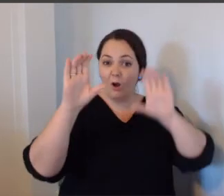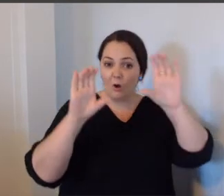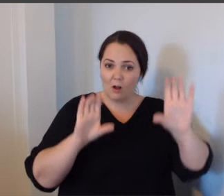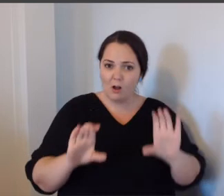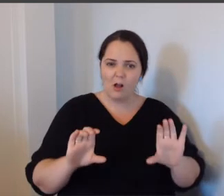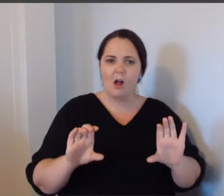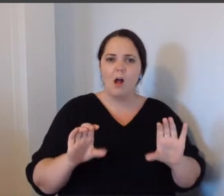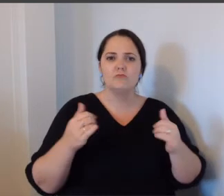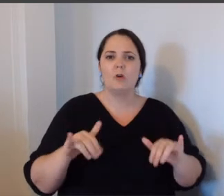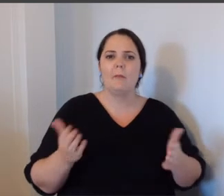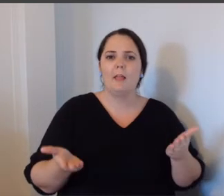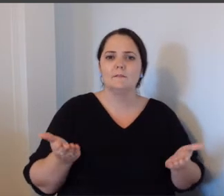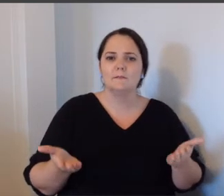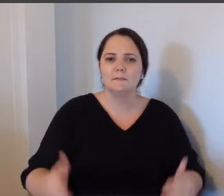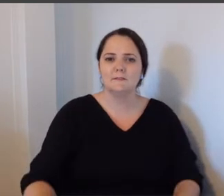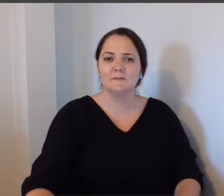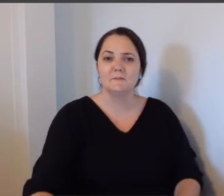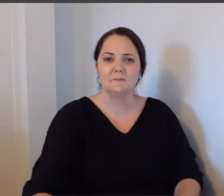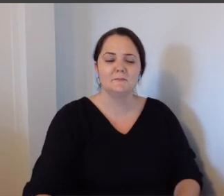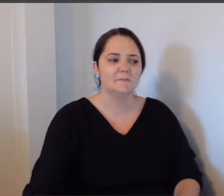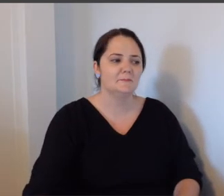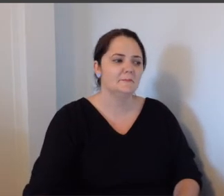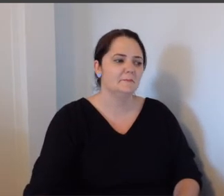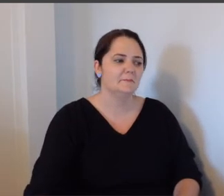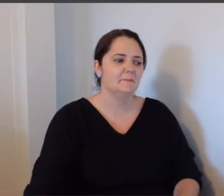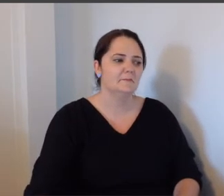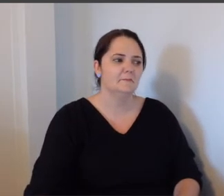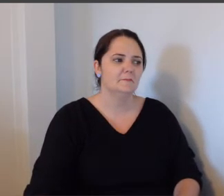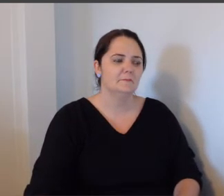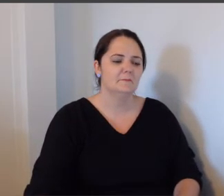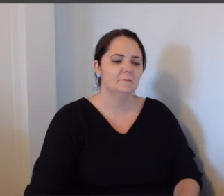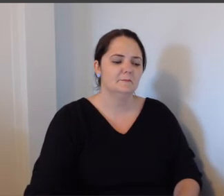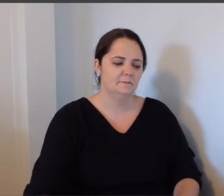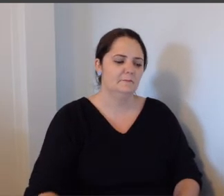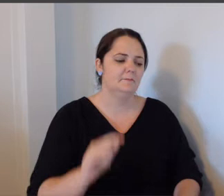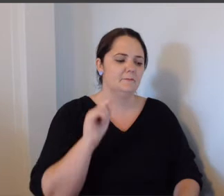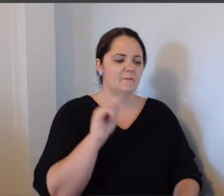Now in this image, I’d just like to draw your attention to what is considered a visual